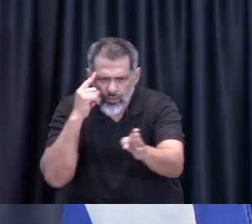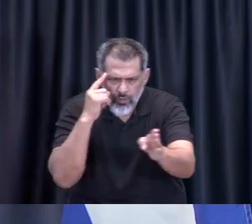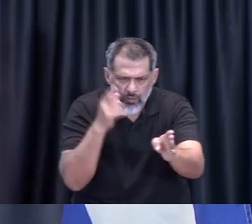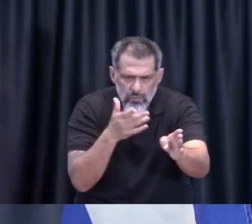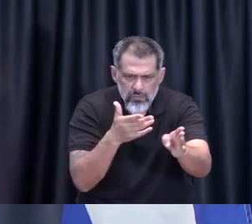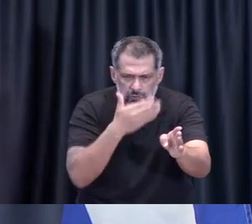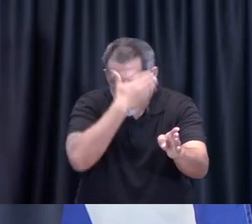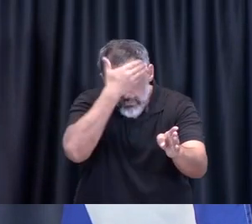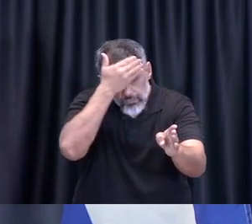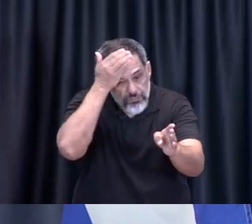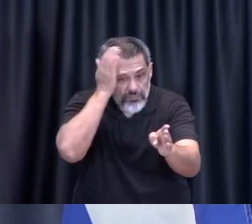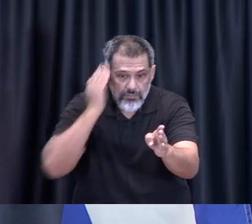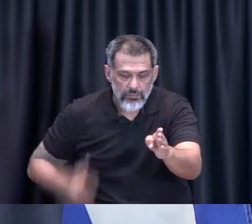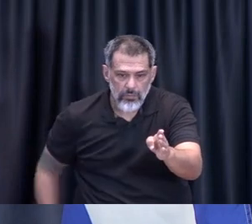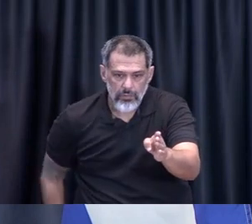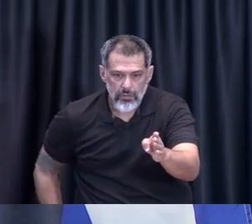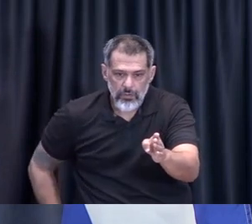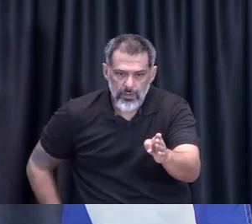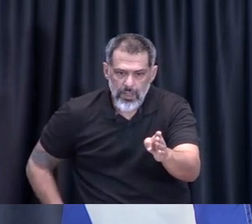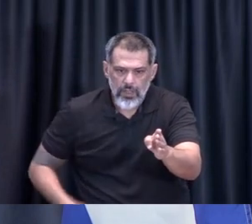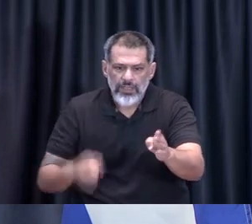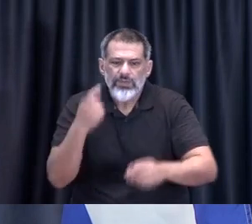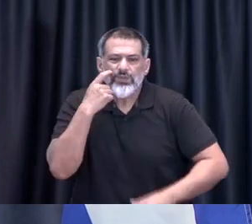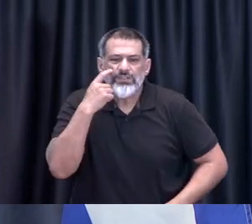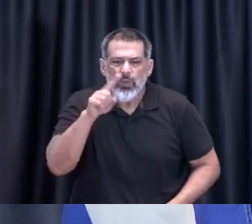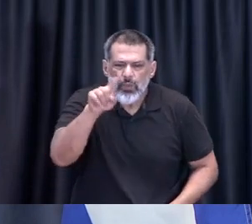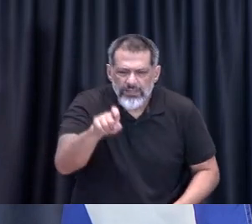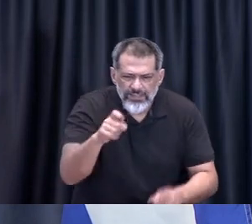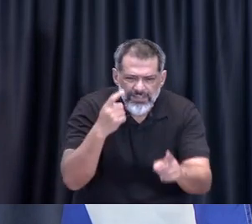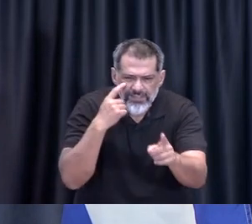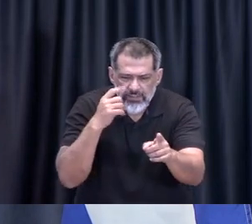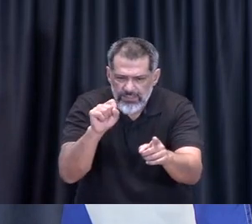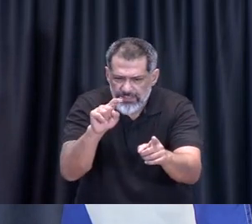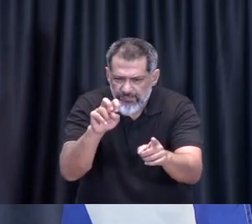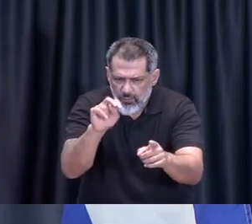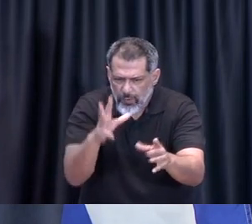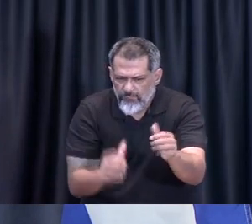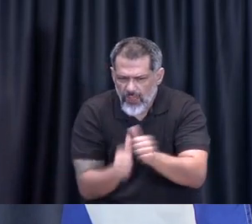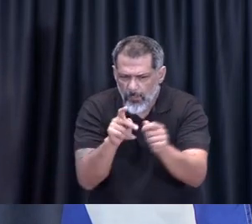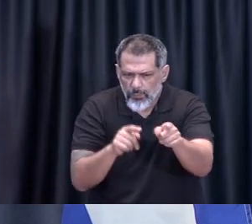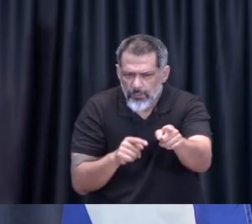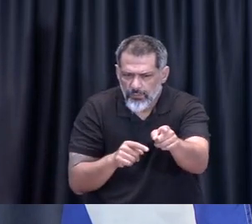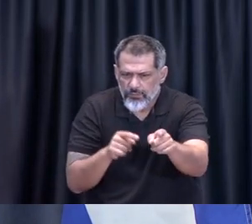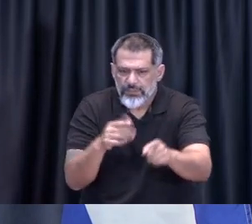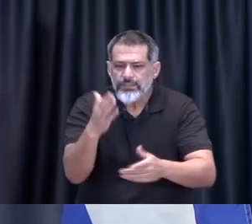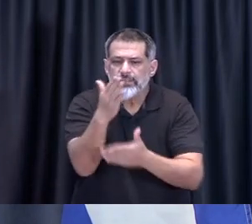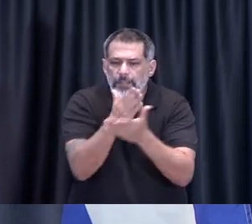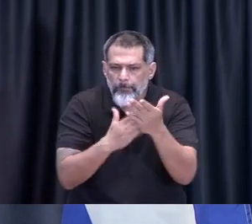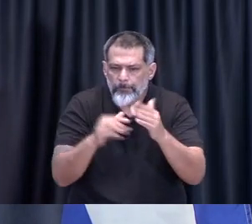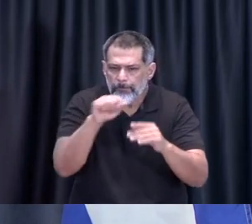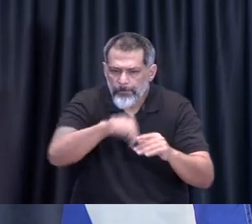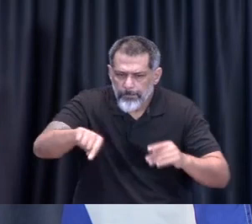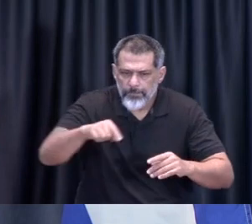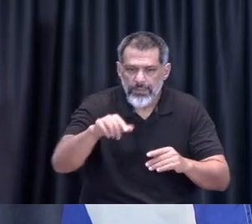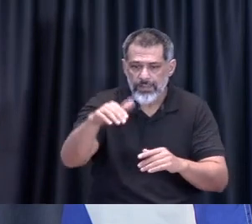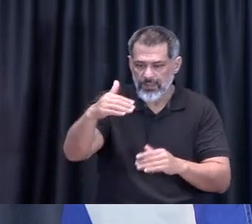there, but just to follow up on that, with some of the restrictions being lifted next week and the data that we have, it's no more than 90